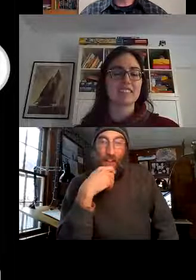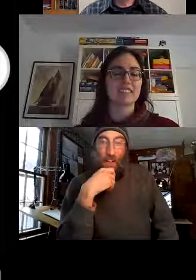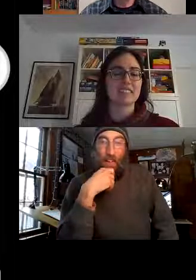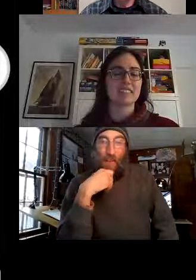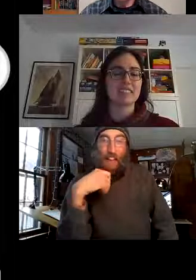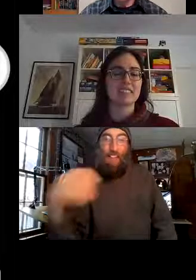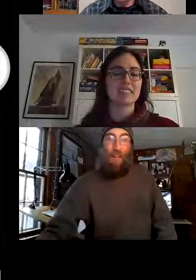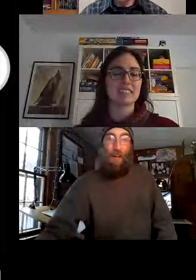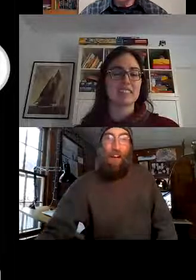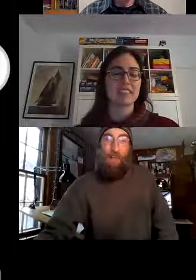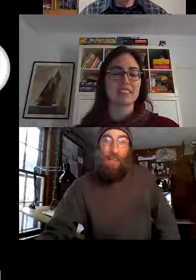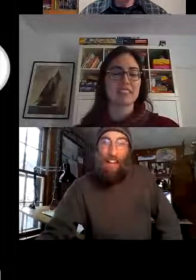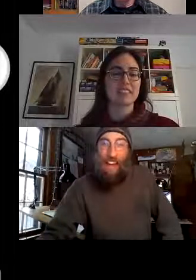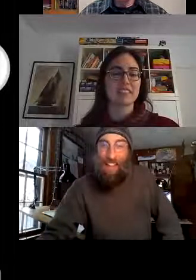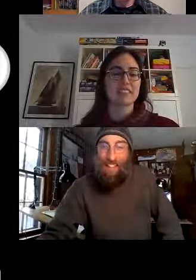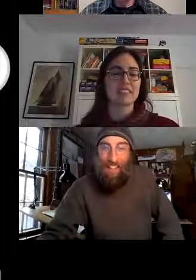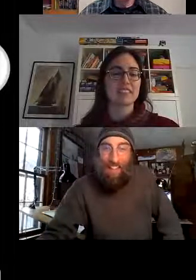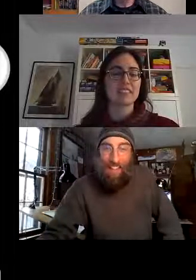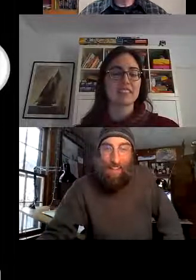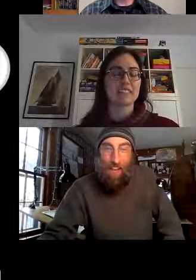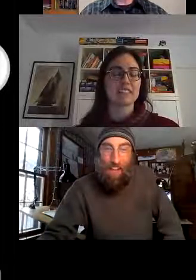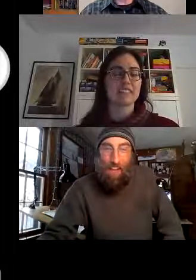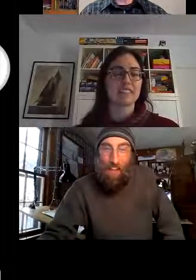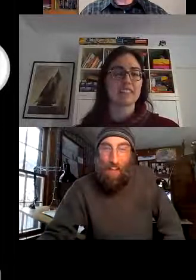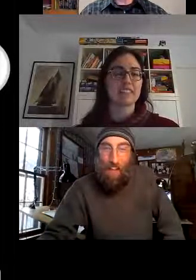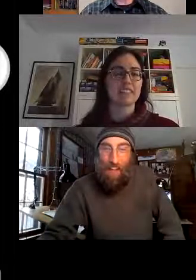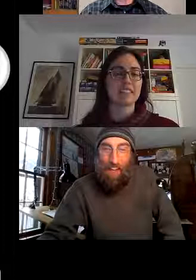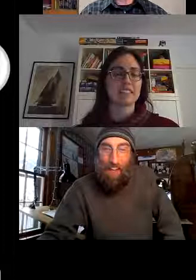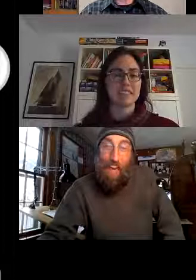She has a wonderful passage about hospital cats-- so I just, I love that detail--